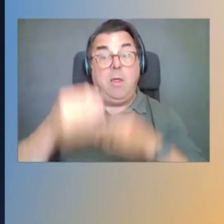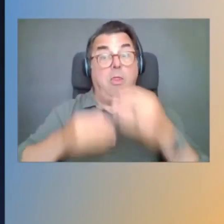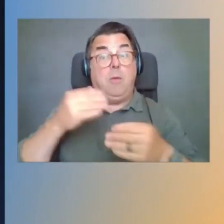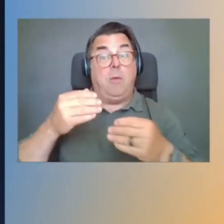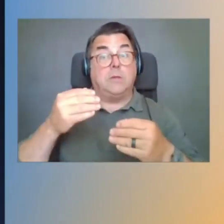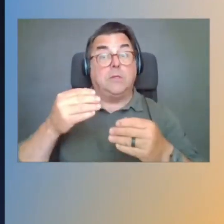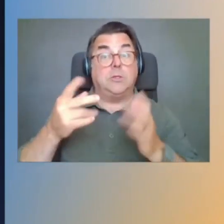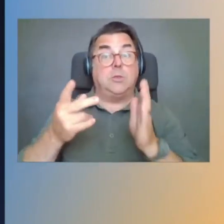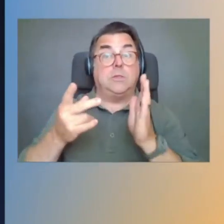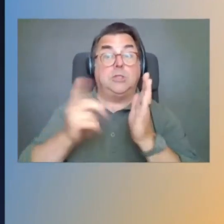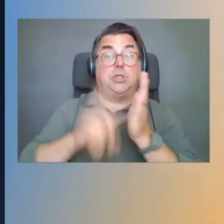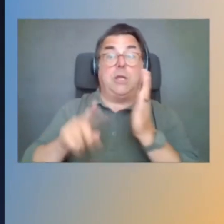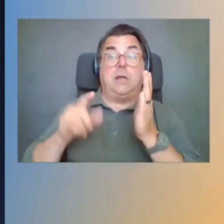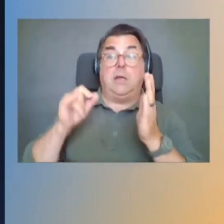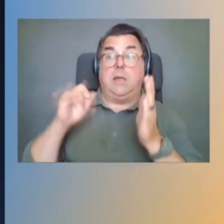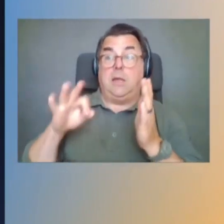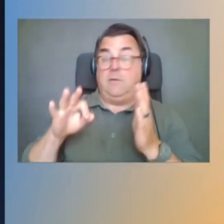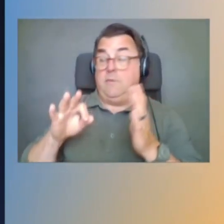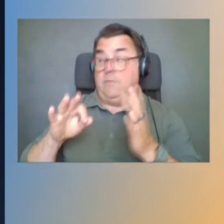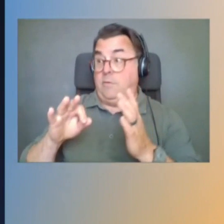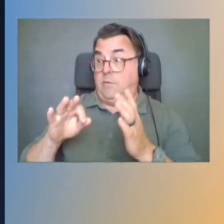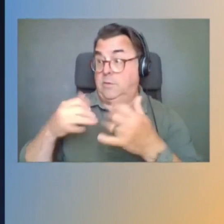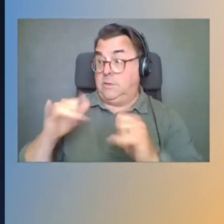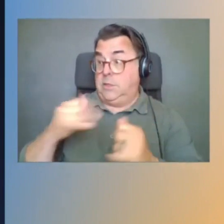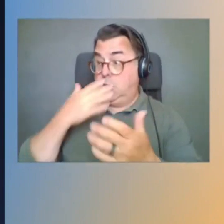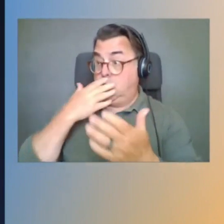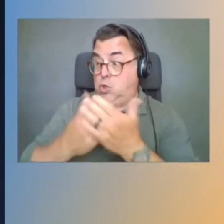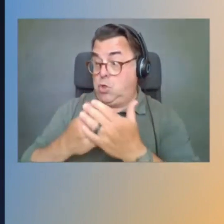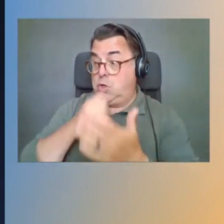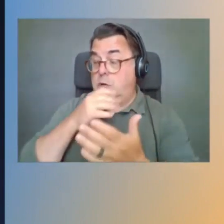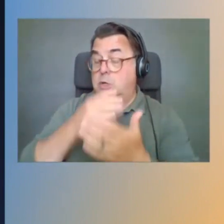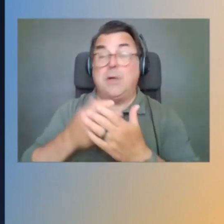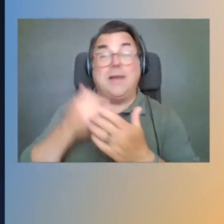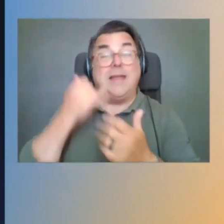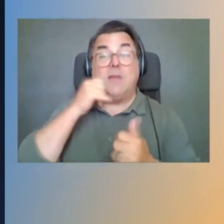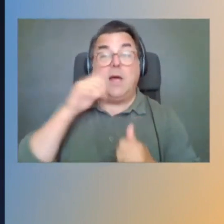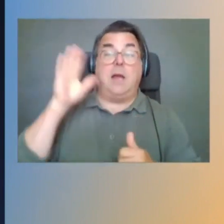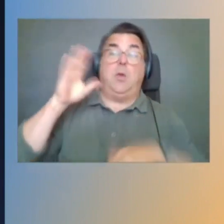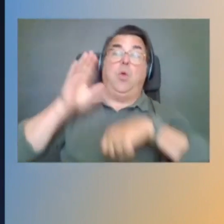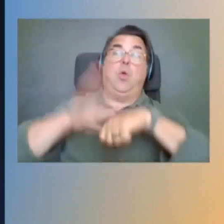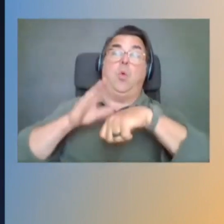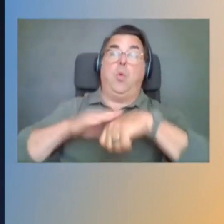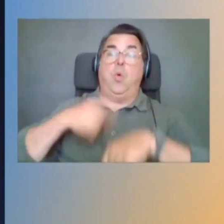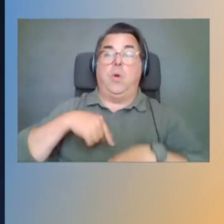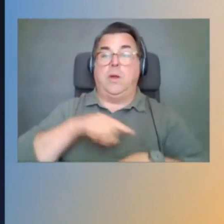whether the signature is still valid and raise an exception if that's not the case and crash the program